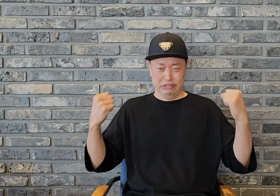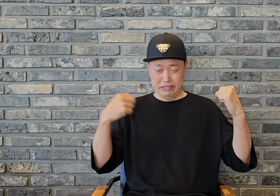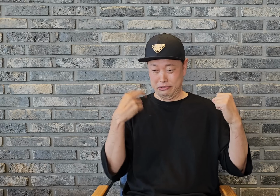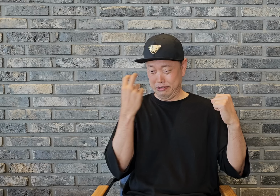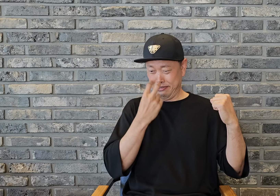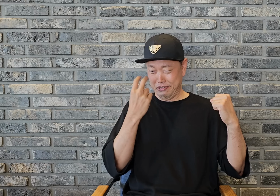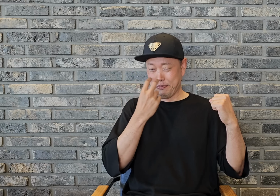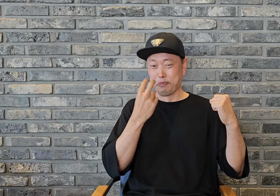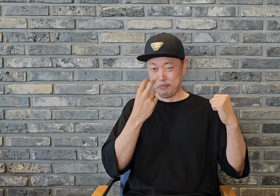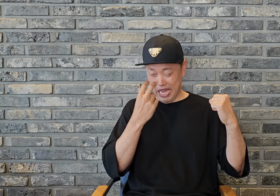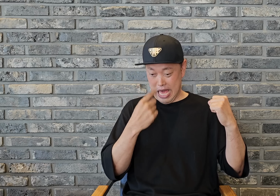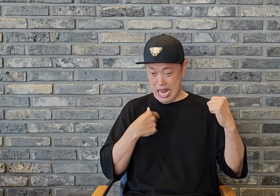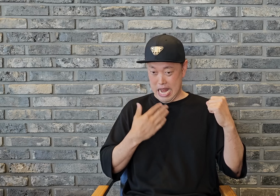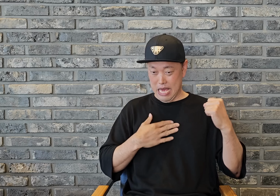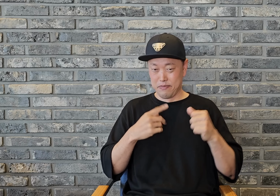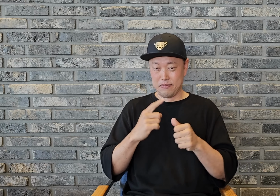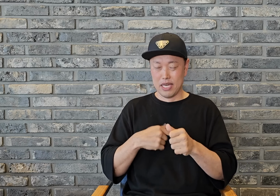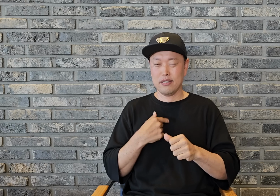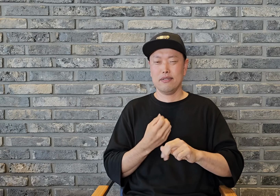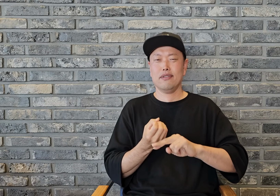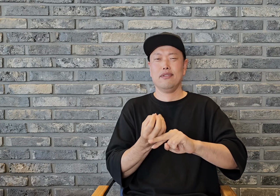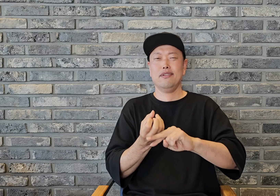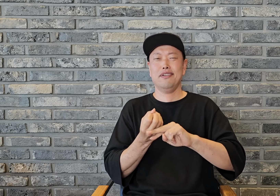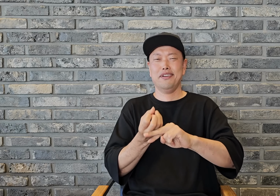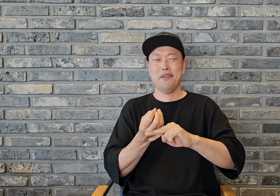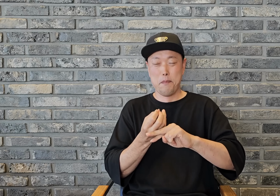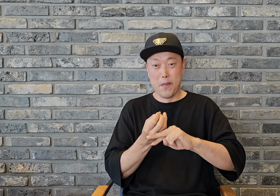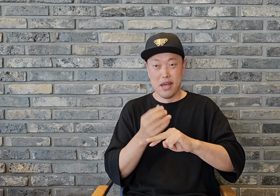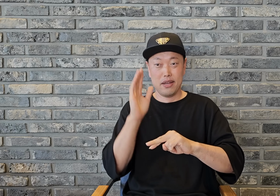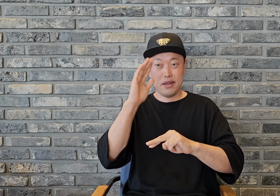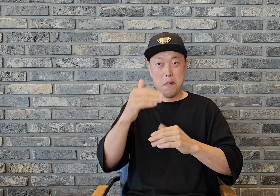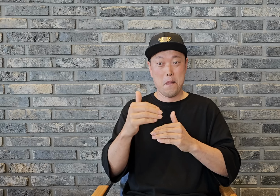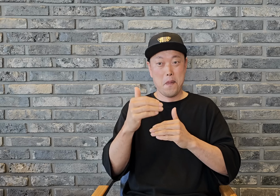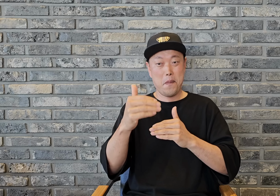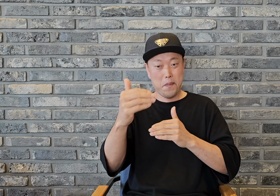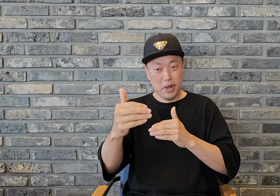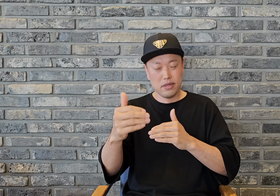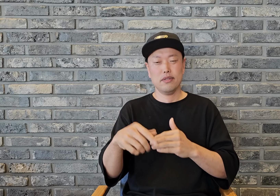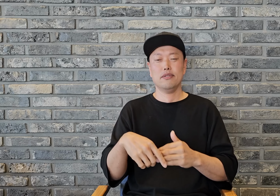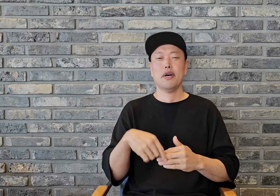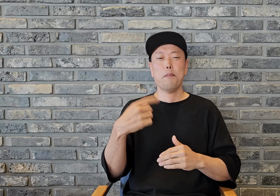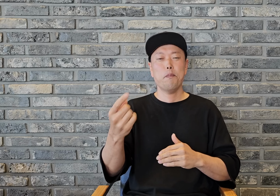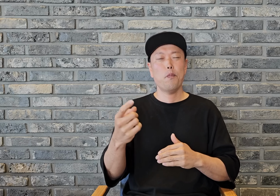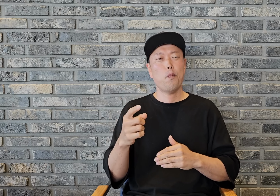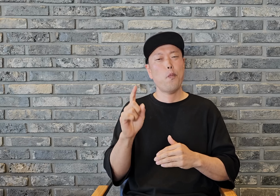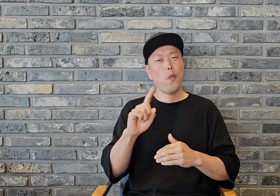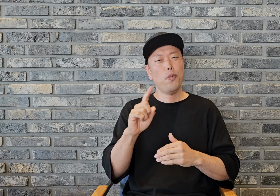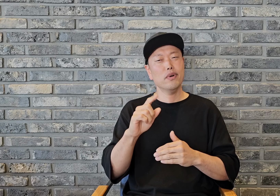First, I plan to deliver health-related content, and then as a next step,